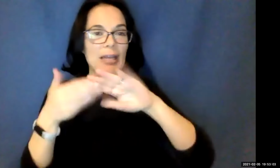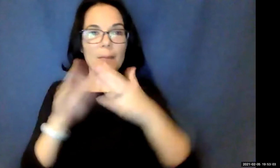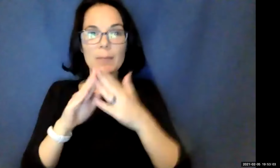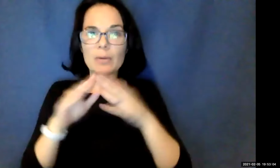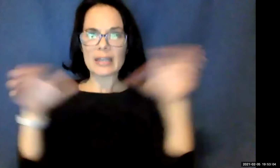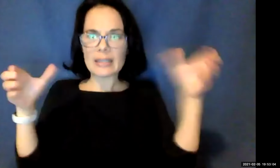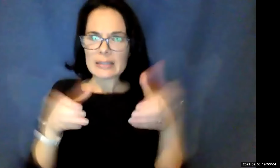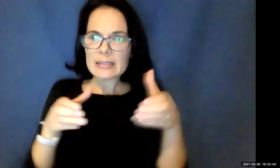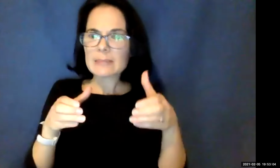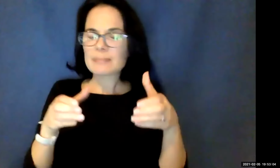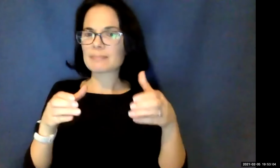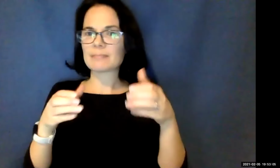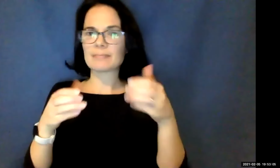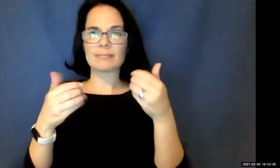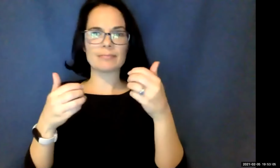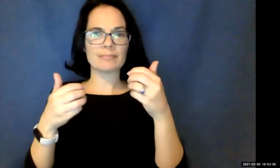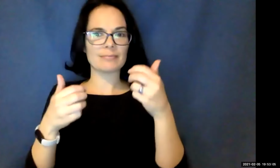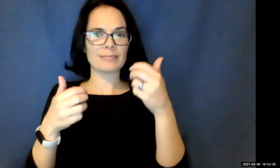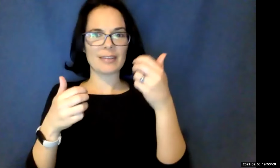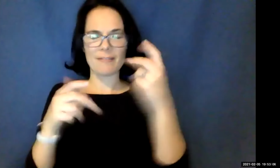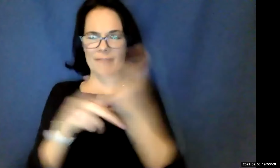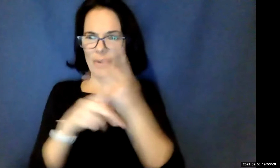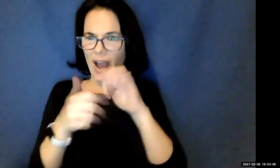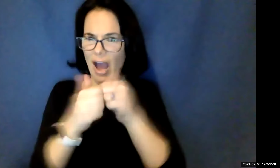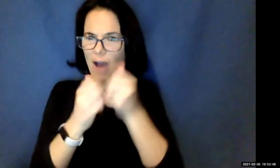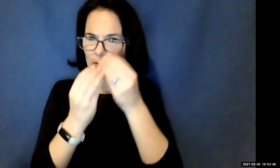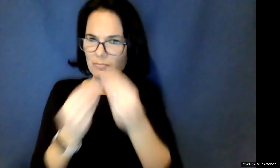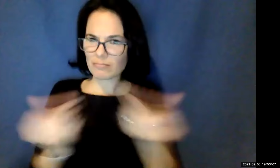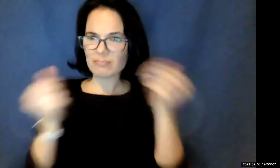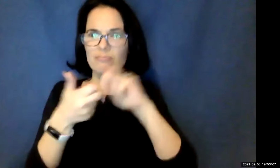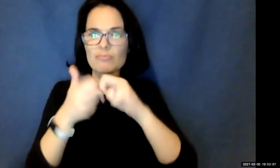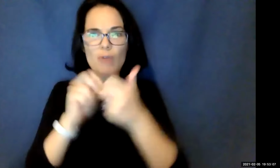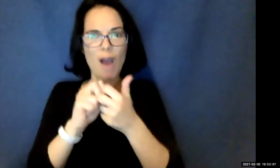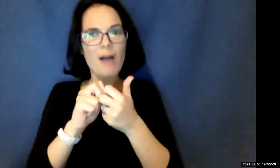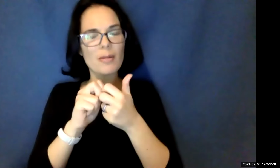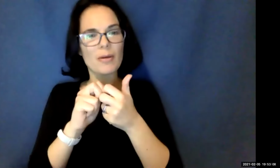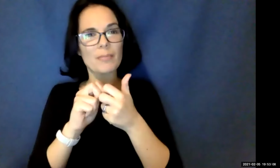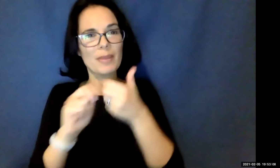So yes, thank you for saying everything you did.